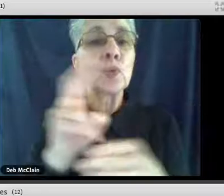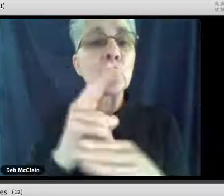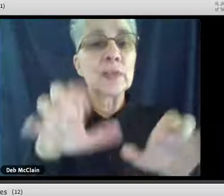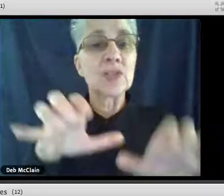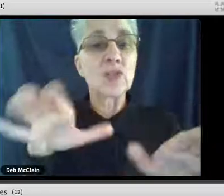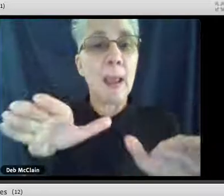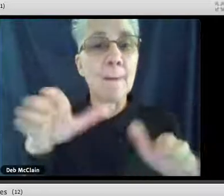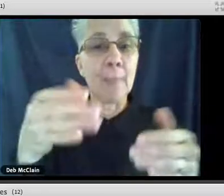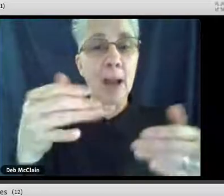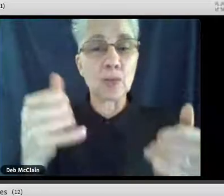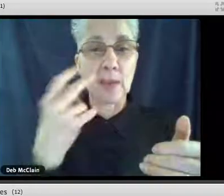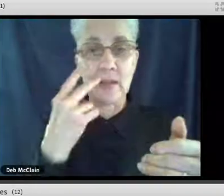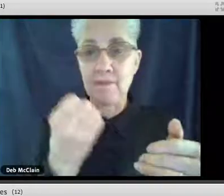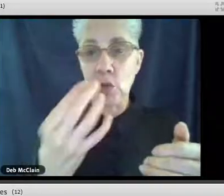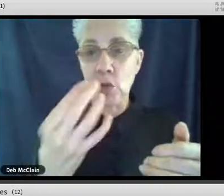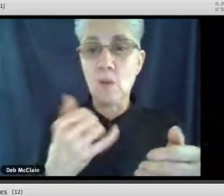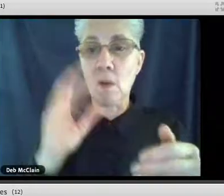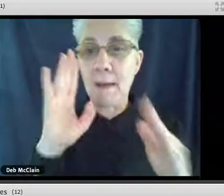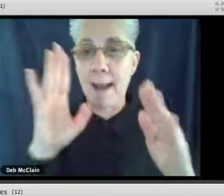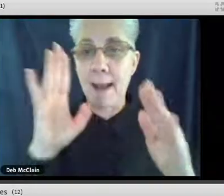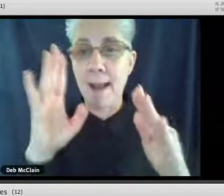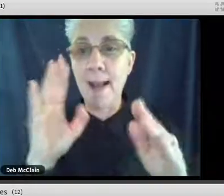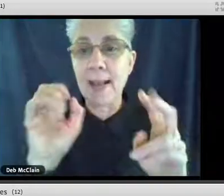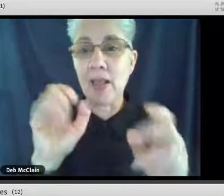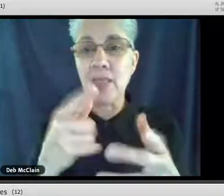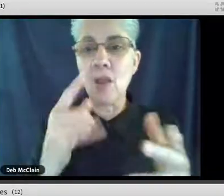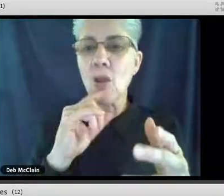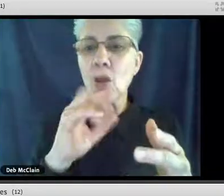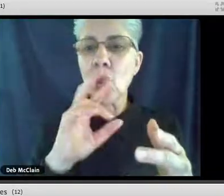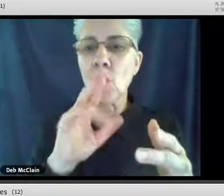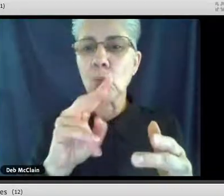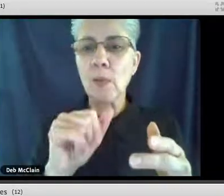I see a couple of you have put "Hi"s in there, and, Reba, are you still hearing the echo?